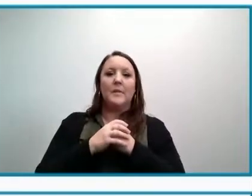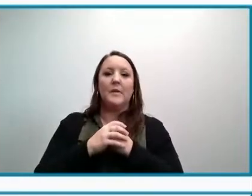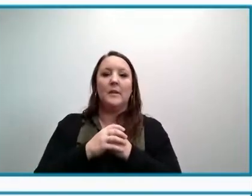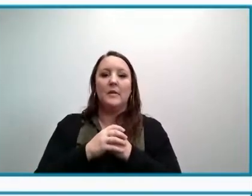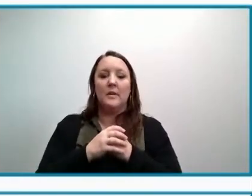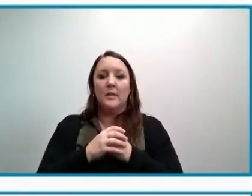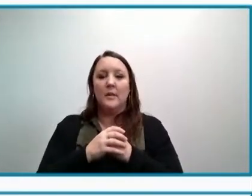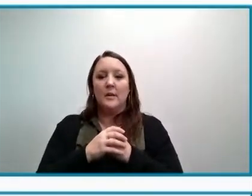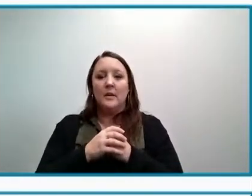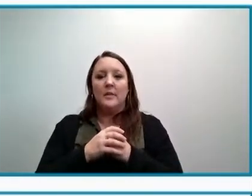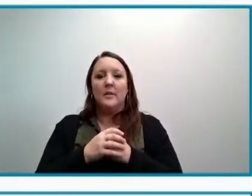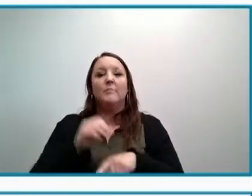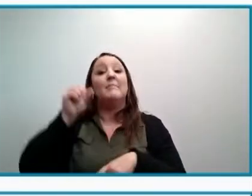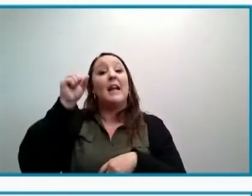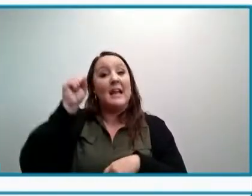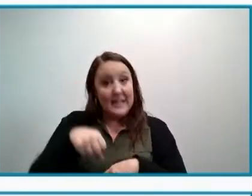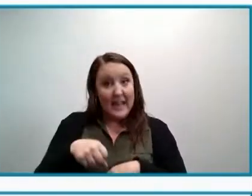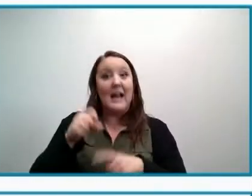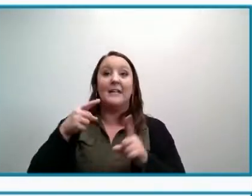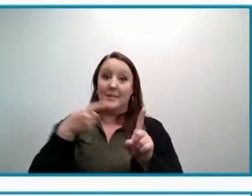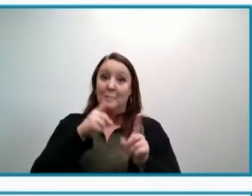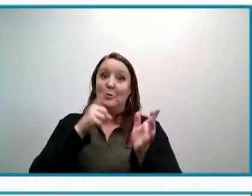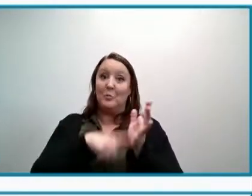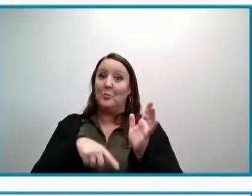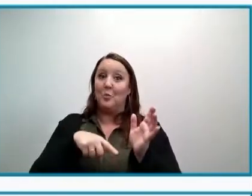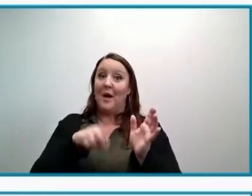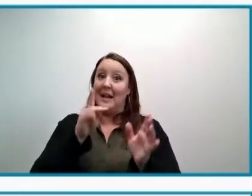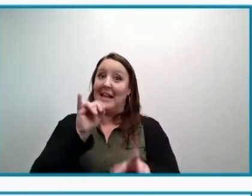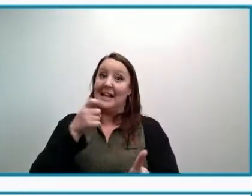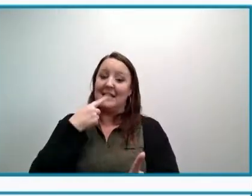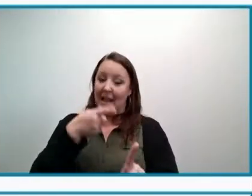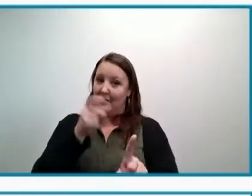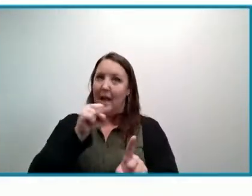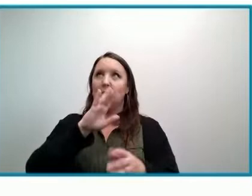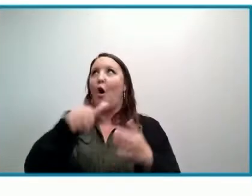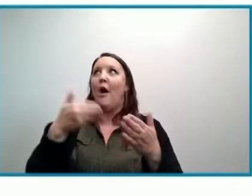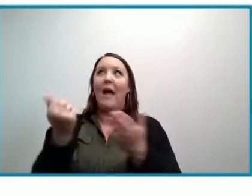yes to what all what Katie says. Um, but, uh, I, and,